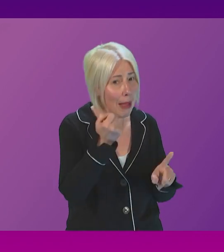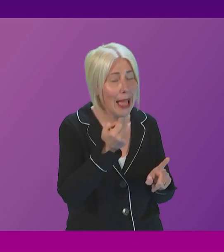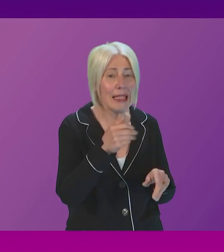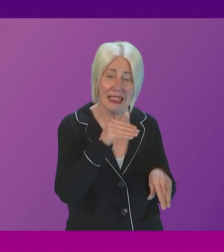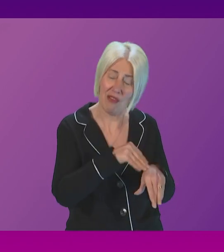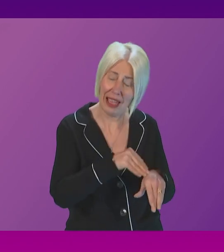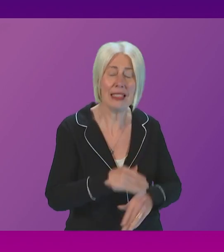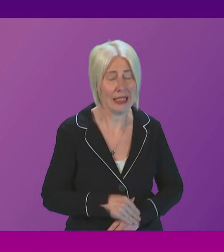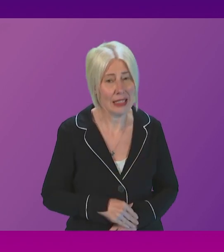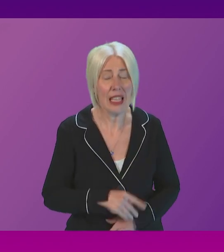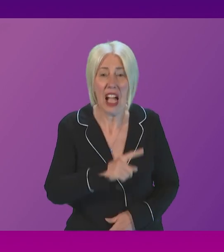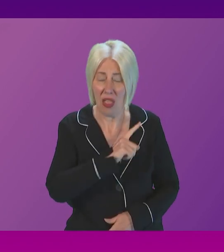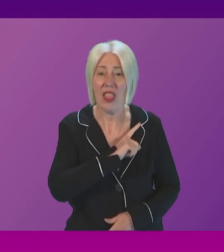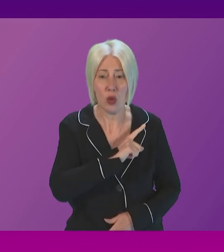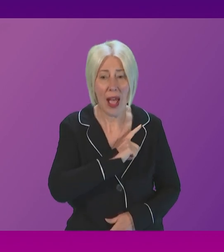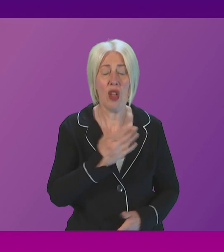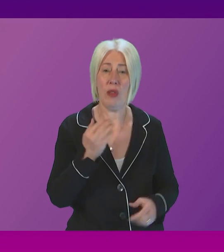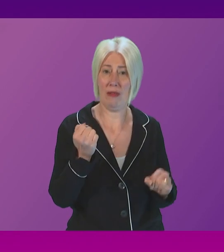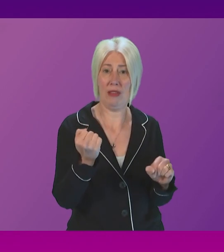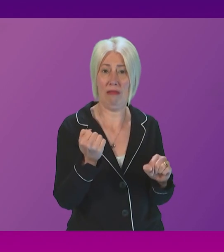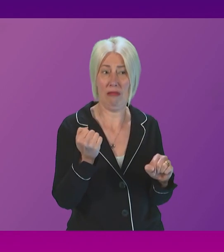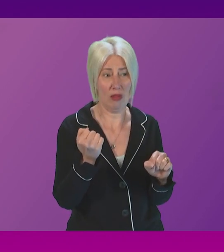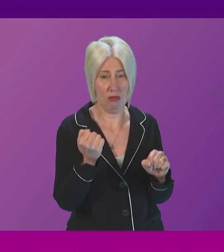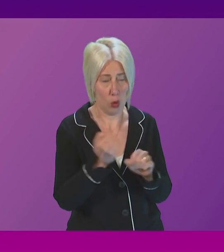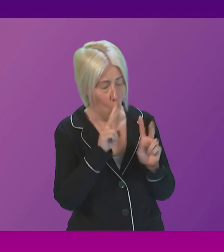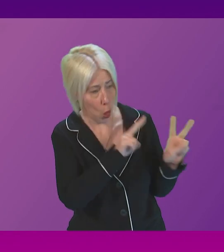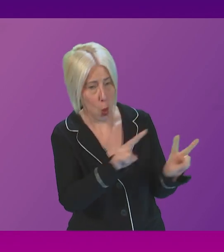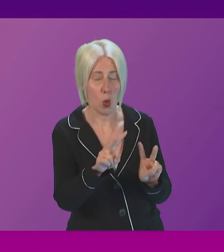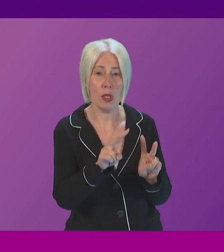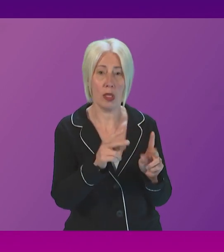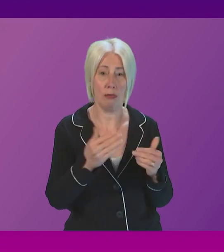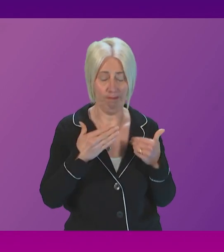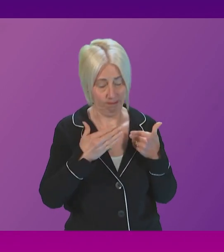That is why we have taken measures across our term in government to try to bolster